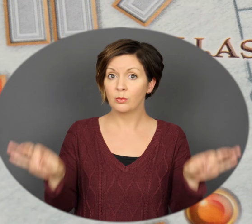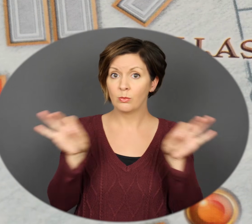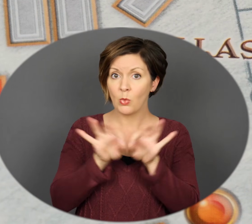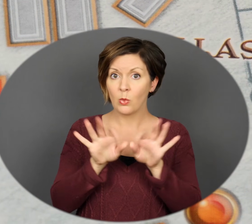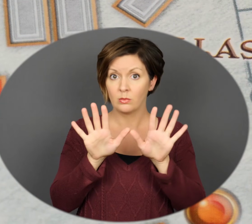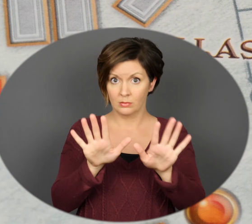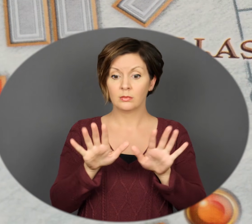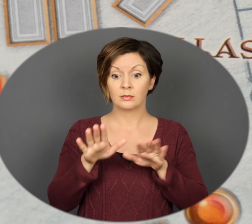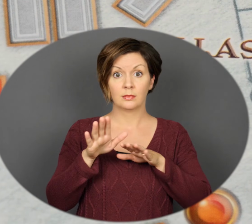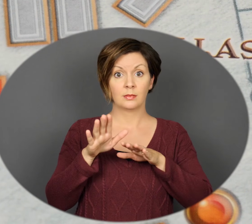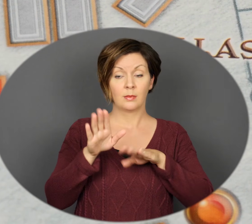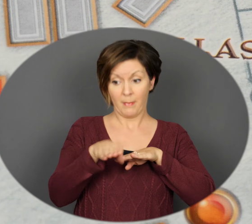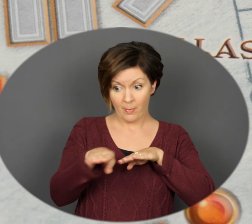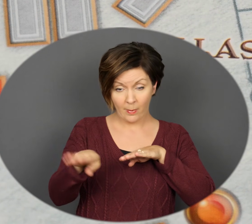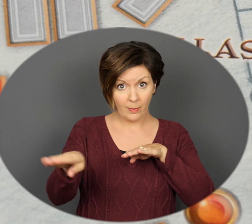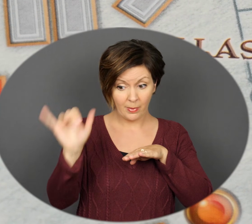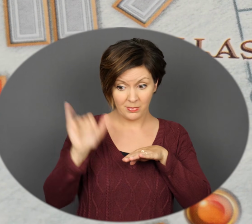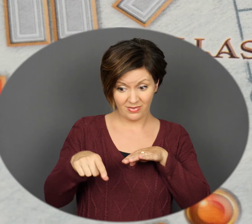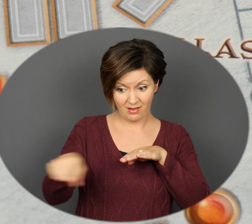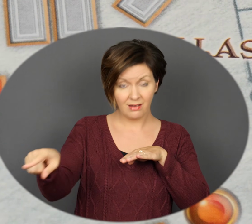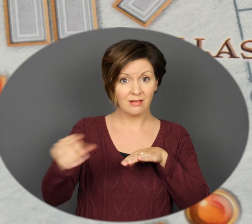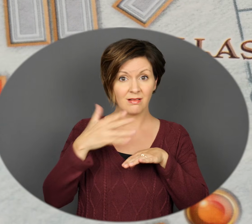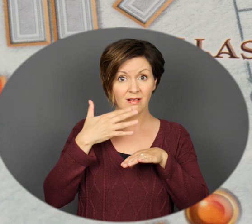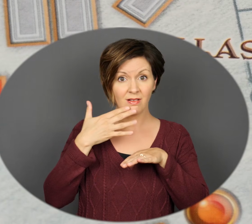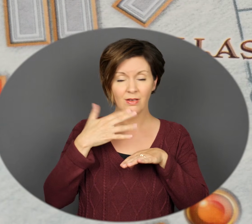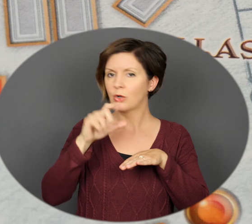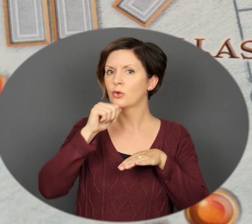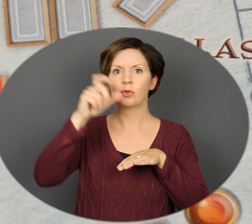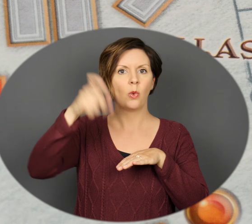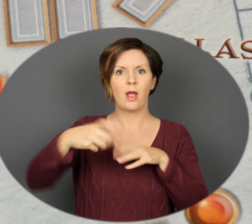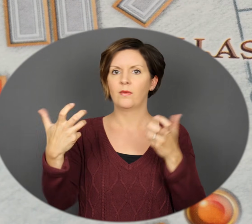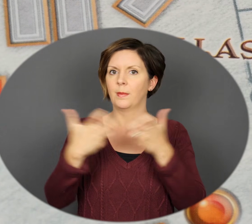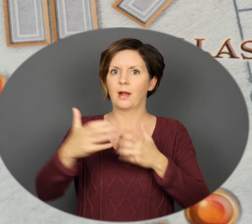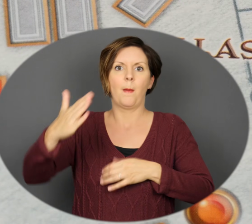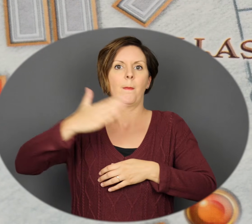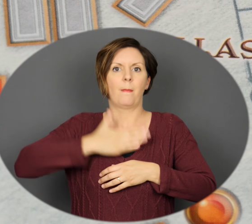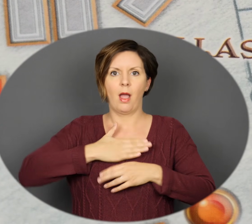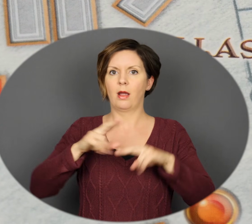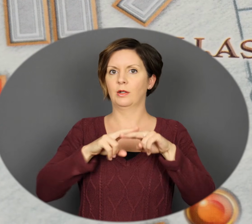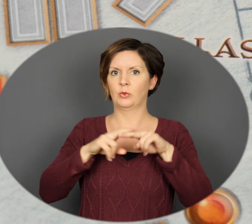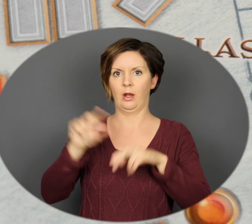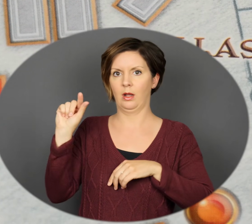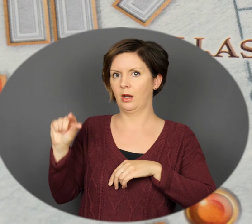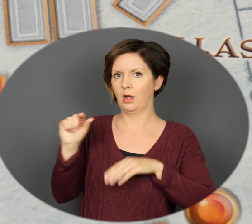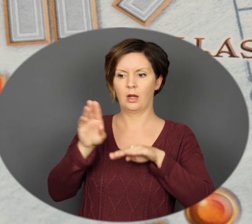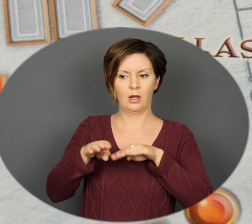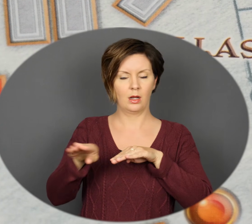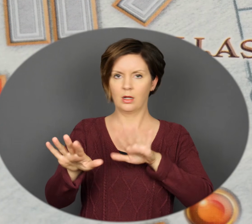is that the colored spaces of the board do not have to match the colors of the train pieces that you put on them.